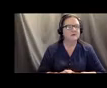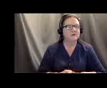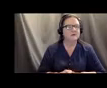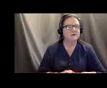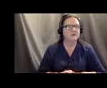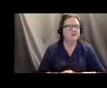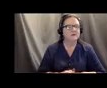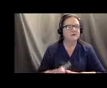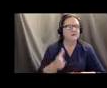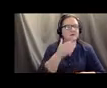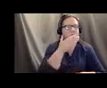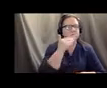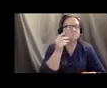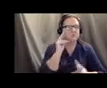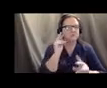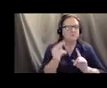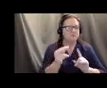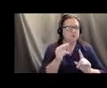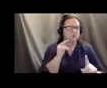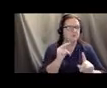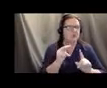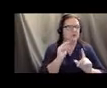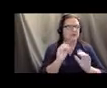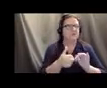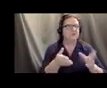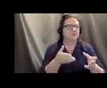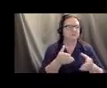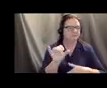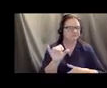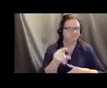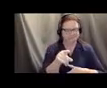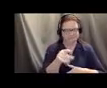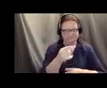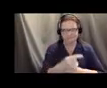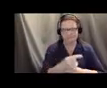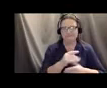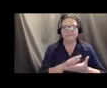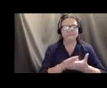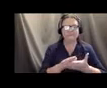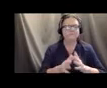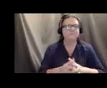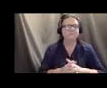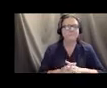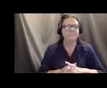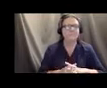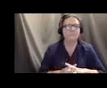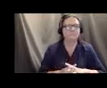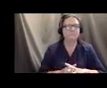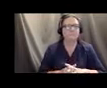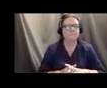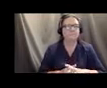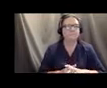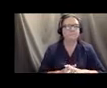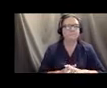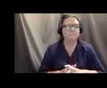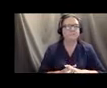Better perspective of how to serve. Mm-hmm.